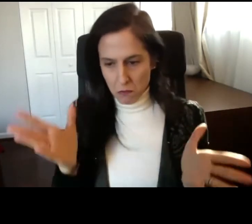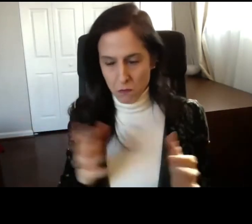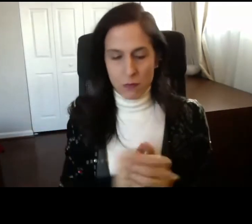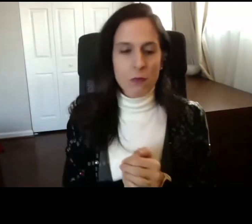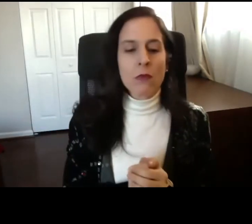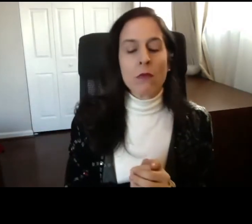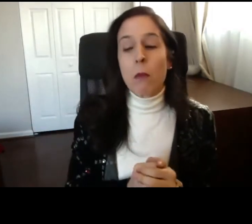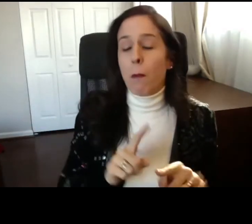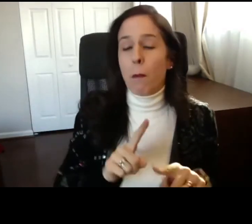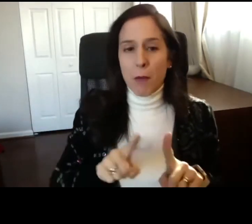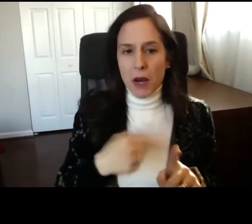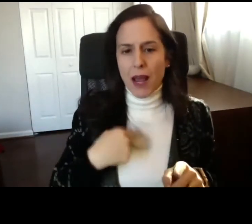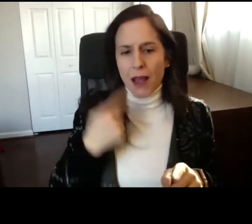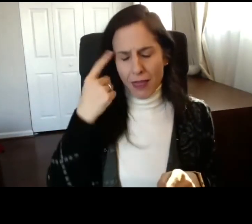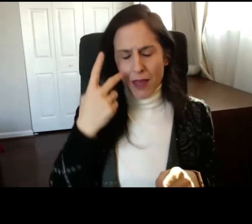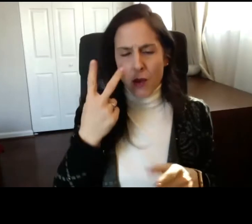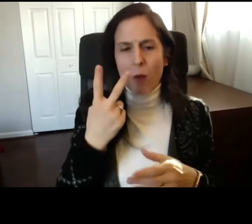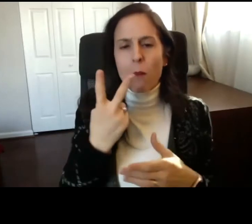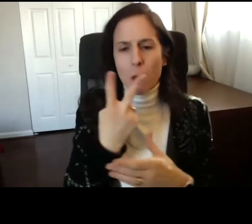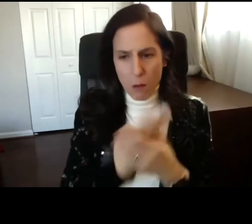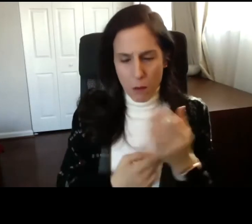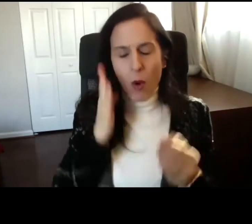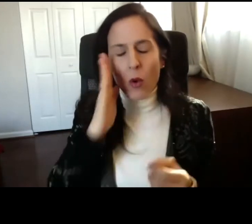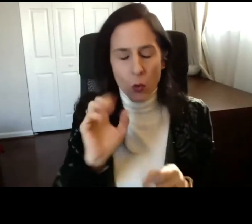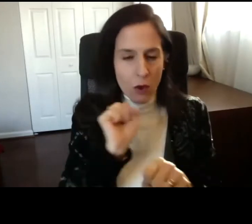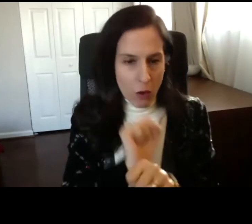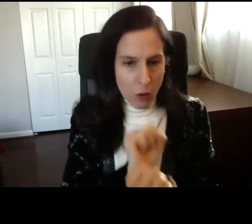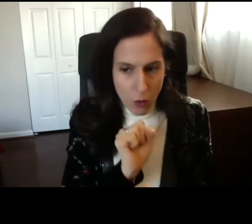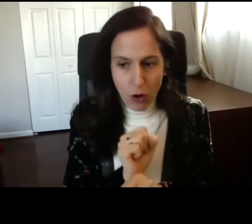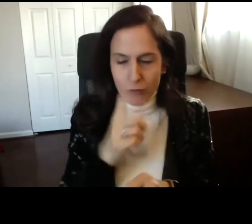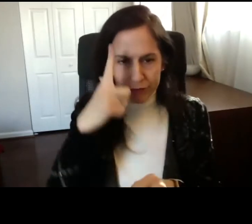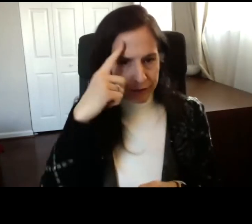use the captioning feature innate to